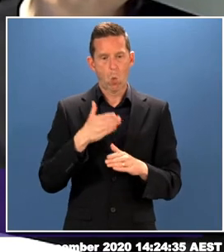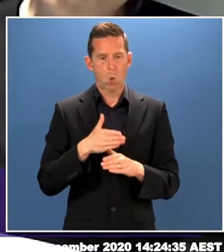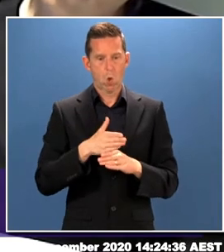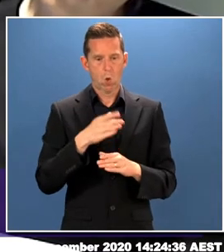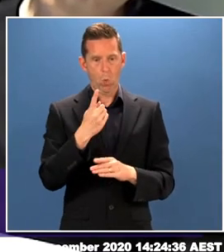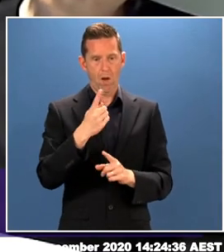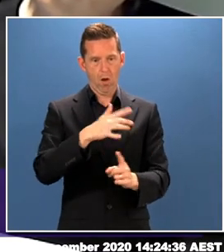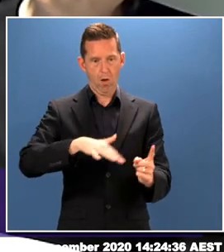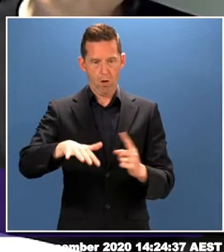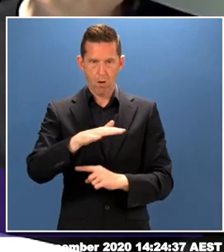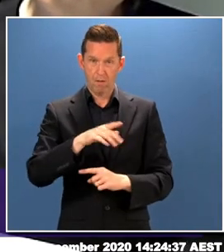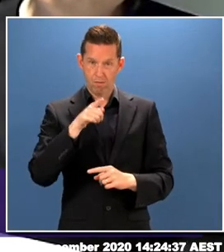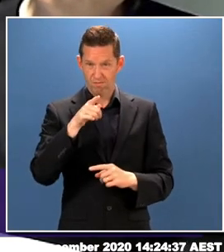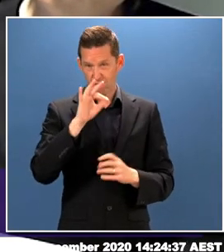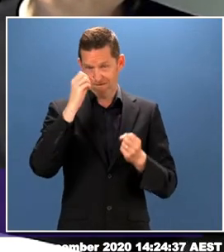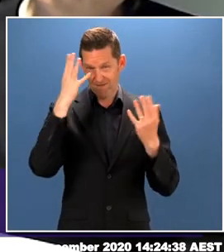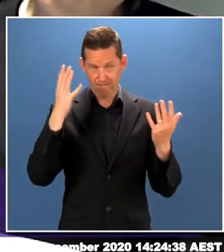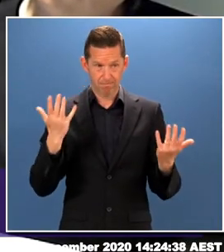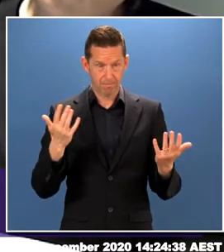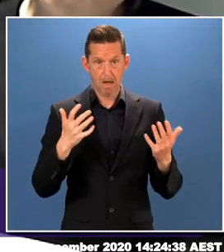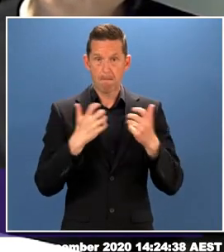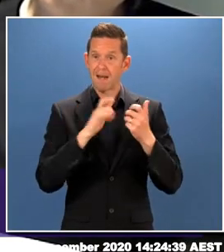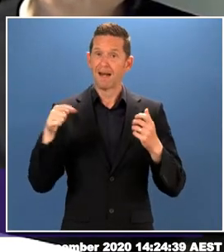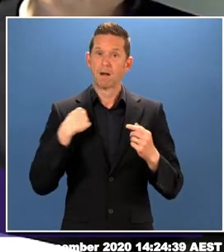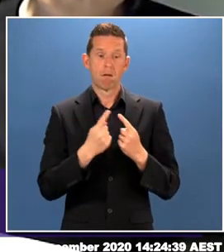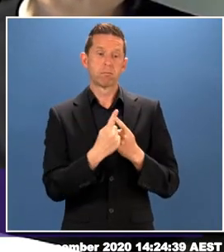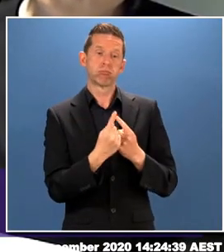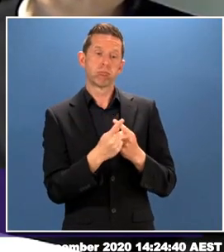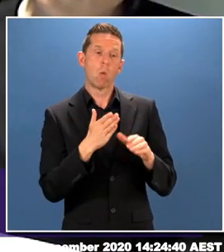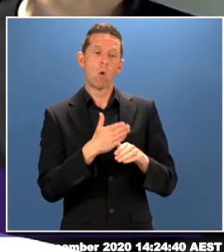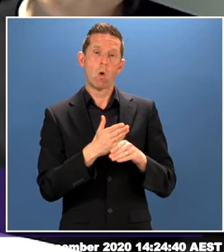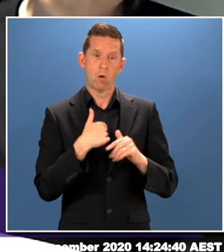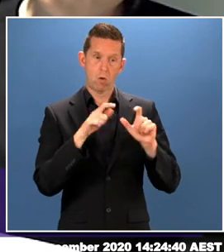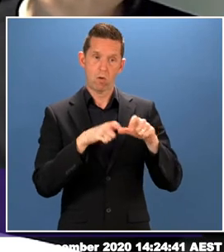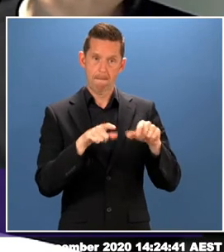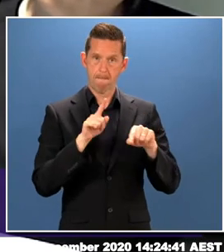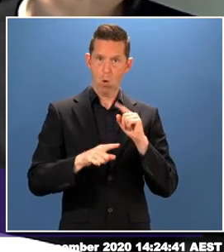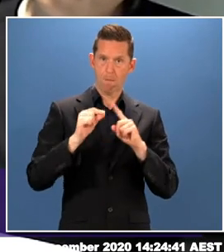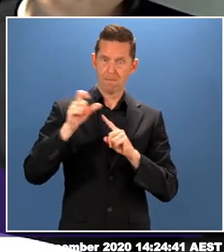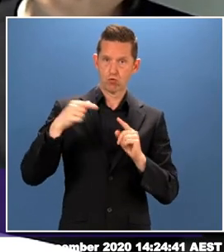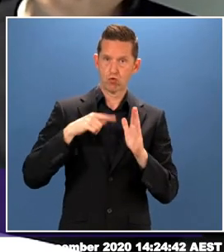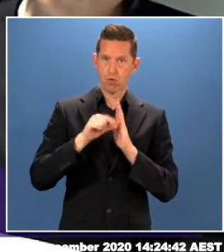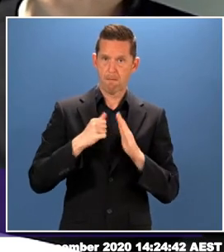We spend most of our time at work, and at work I think we have our guards down